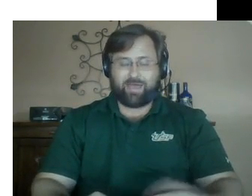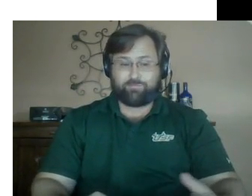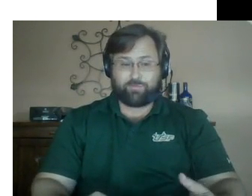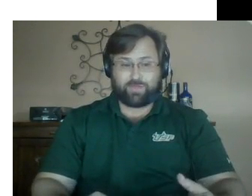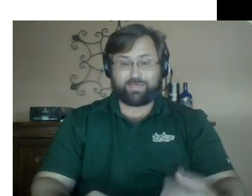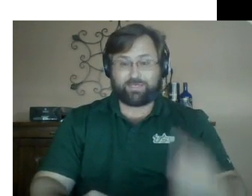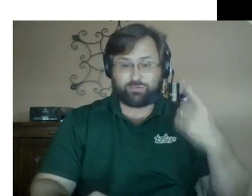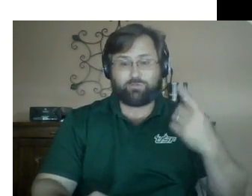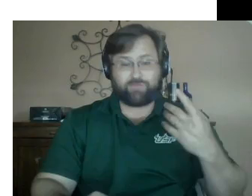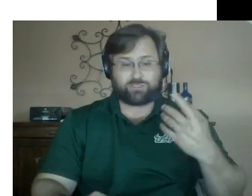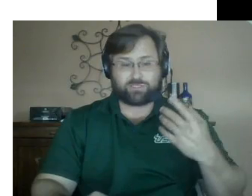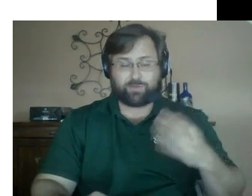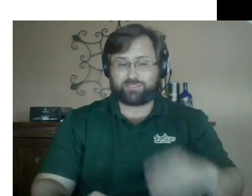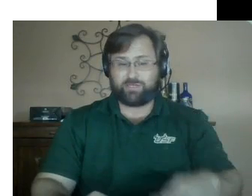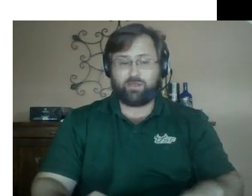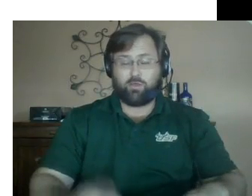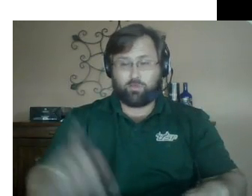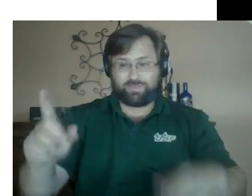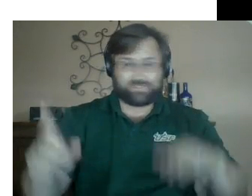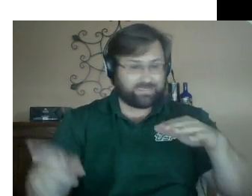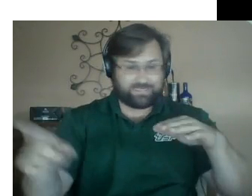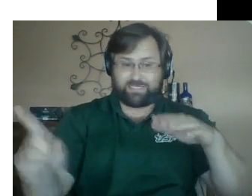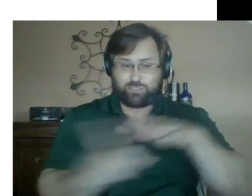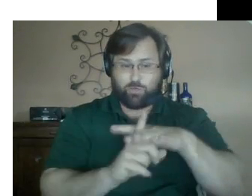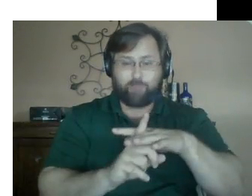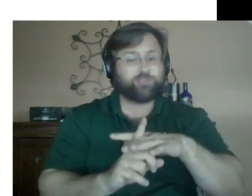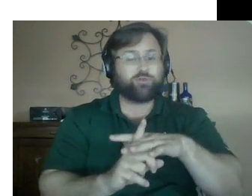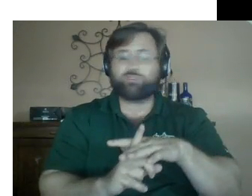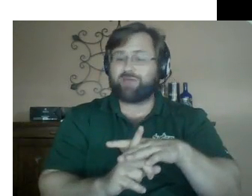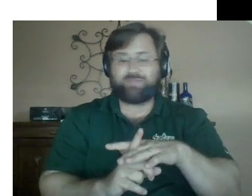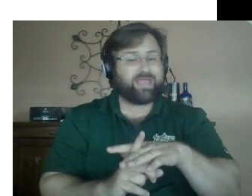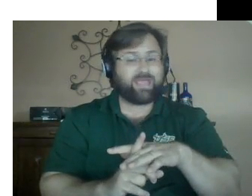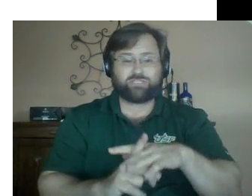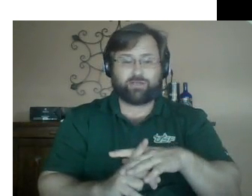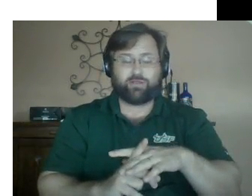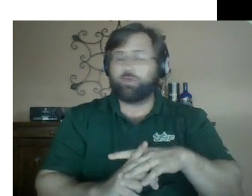have the conditional facial expression with the signs he show up but you also have the negation